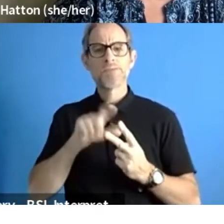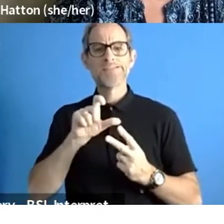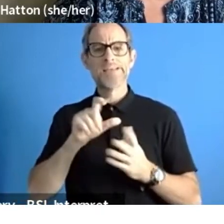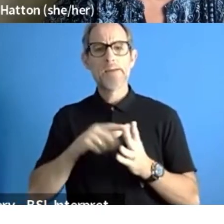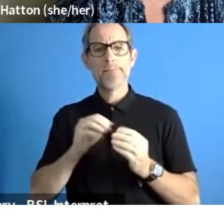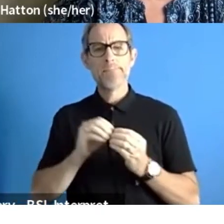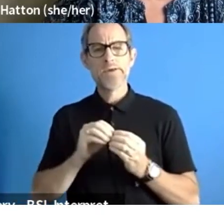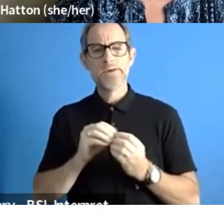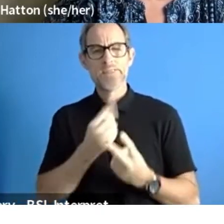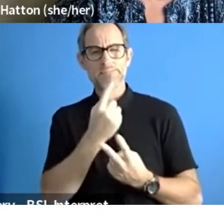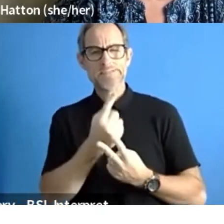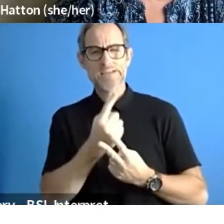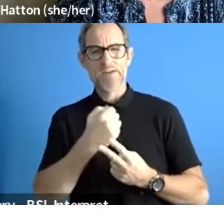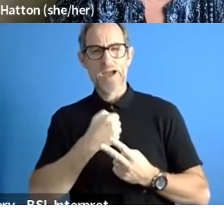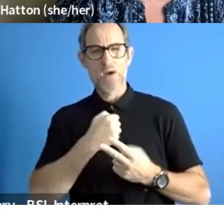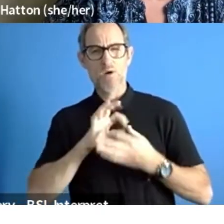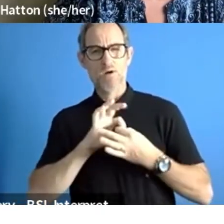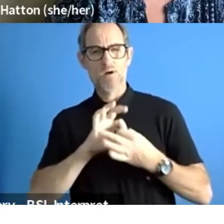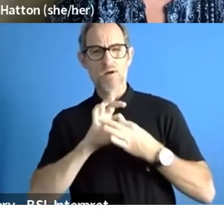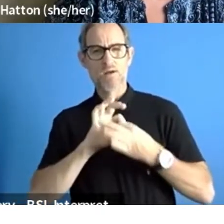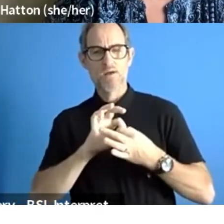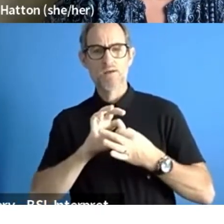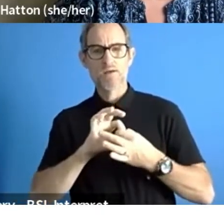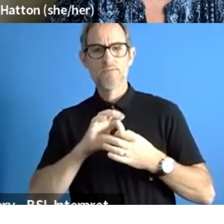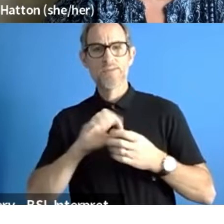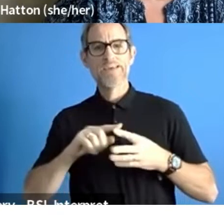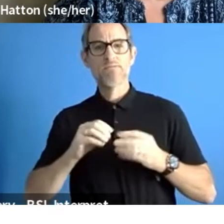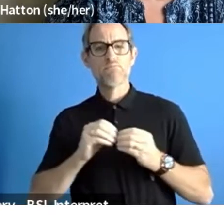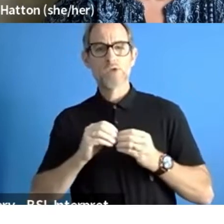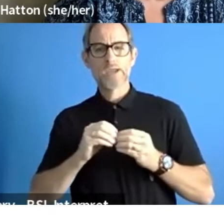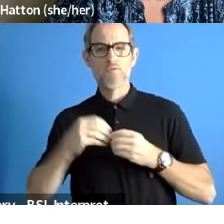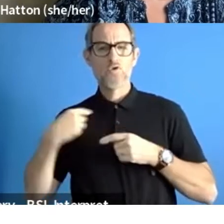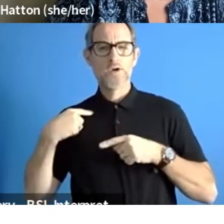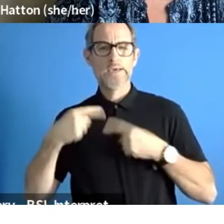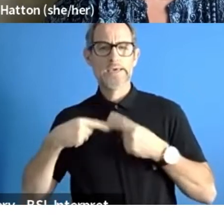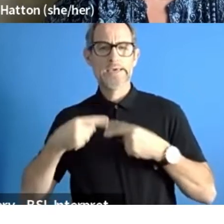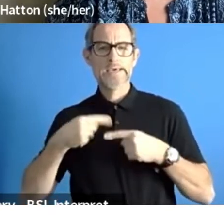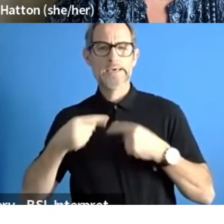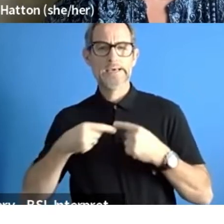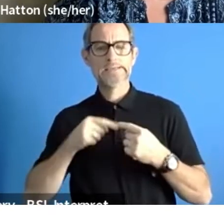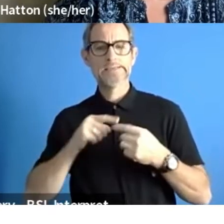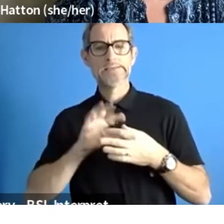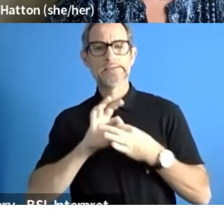been clients of Evenbreak for a very, very long time and they're bringing